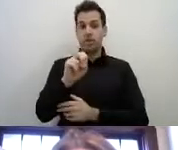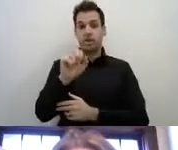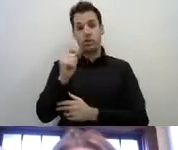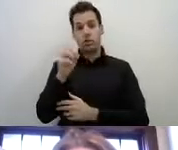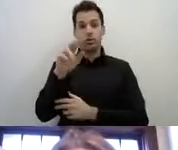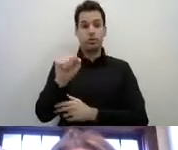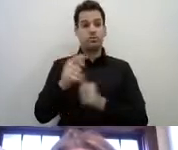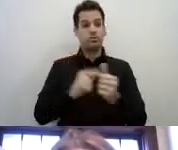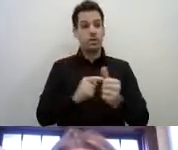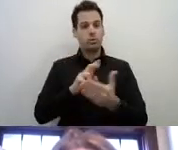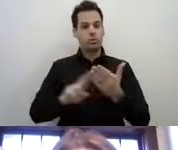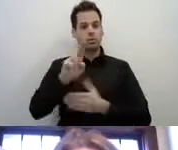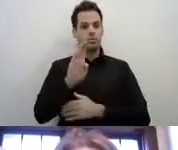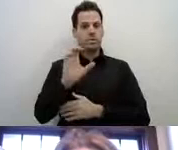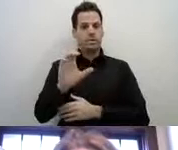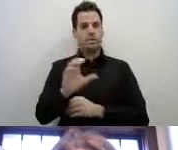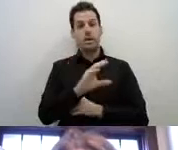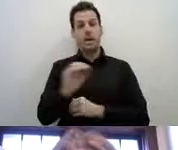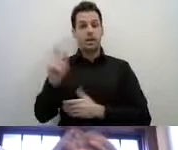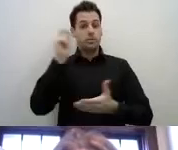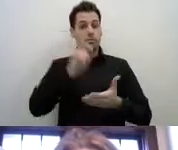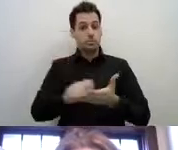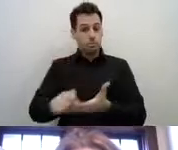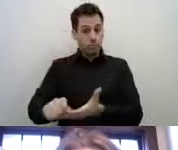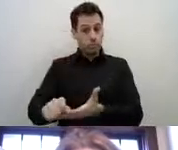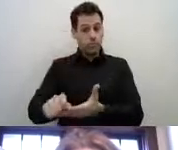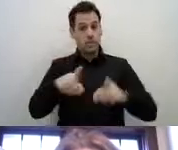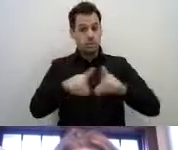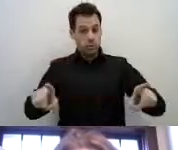and a journalism diploma from red river college she and her husband daniel have